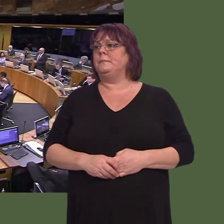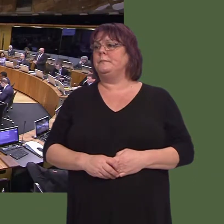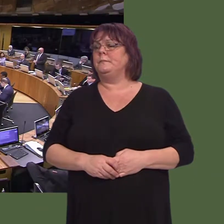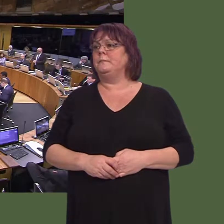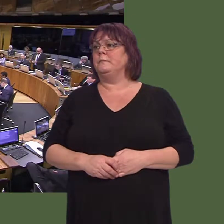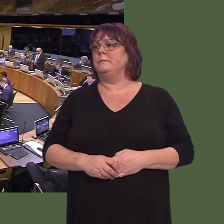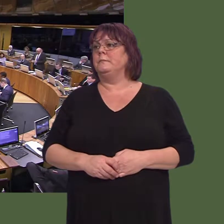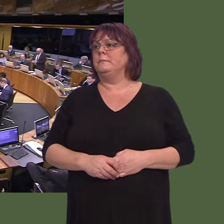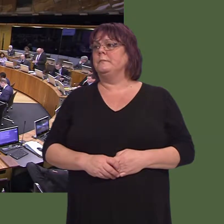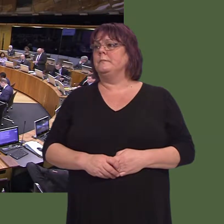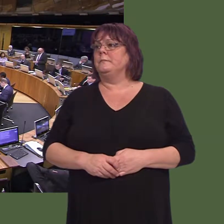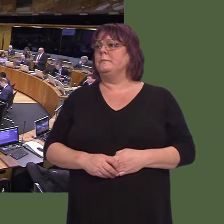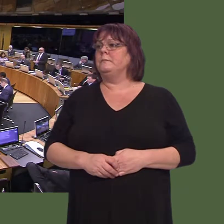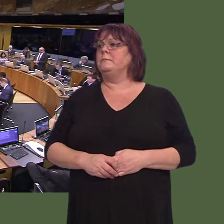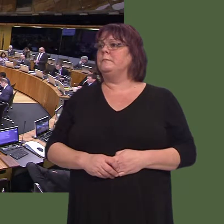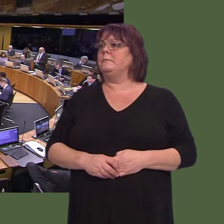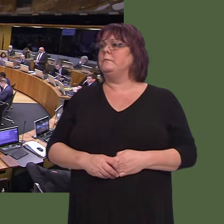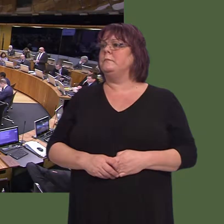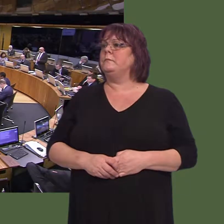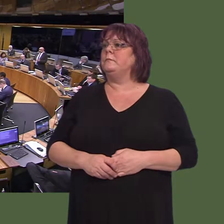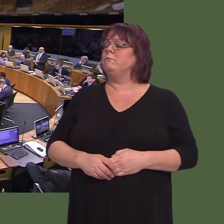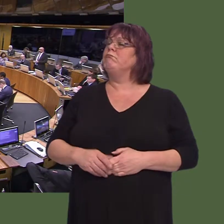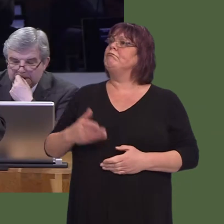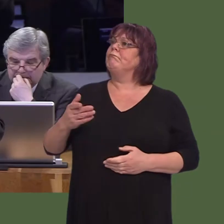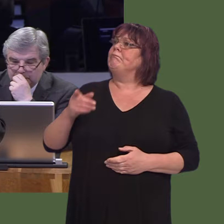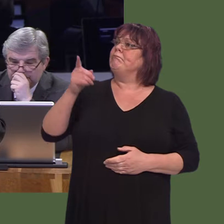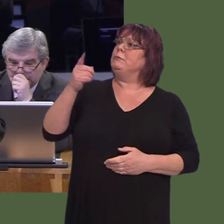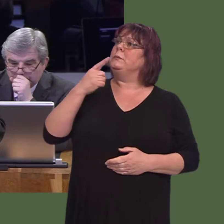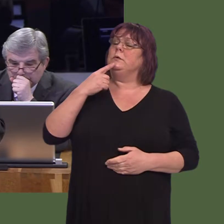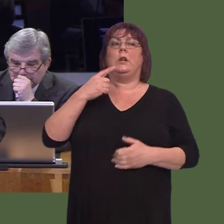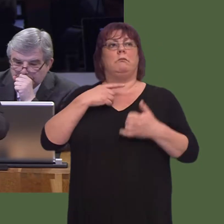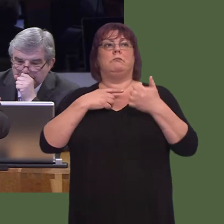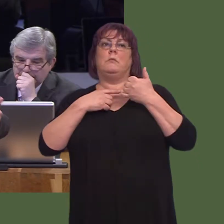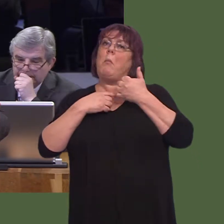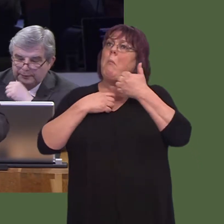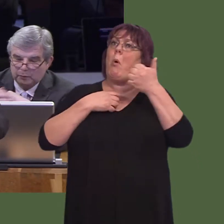Simon Thomas AM: Although you mention the importance of the availability of mobile phones,